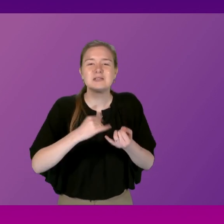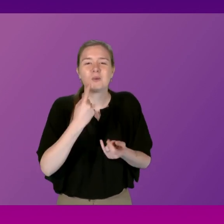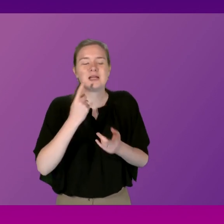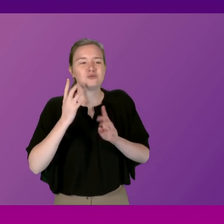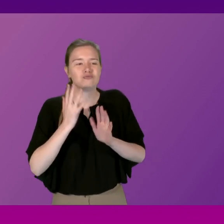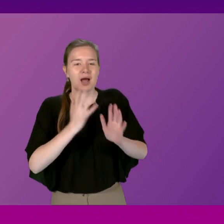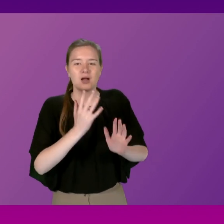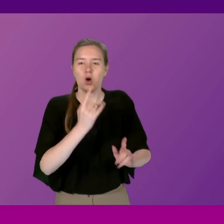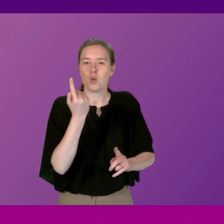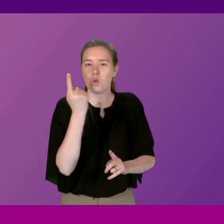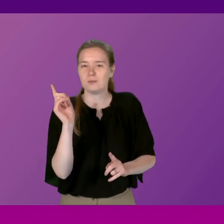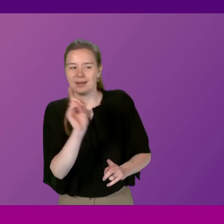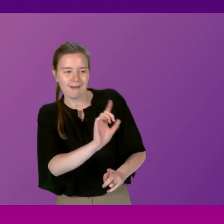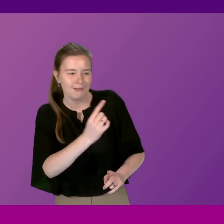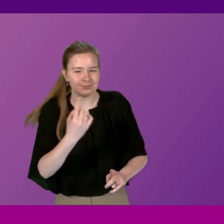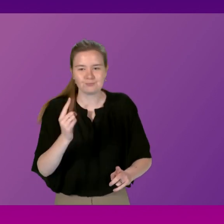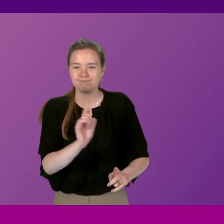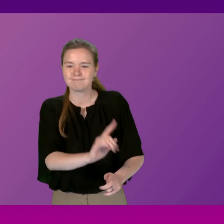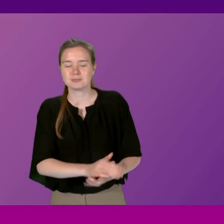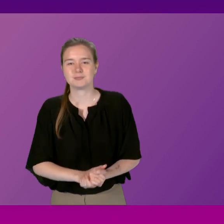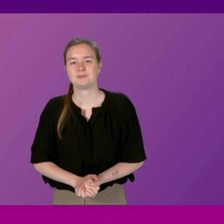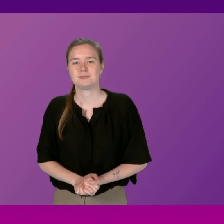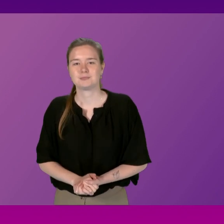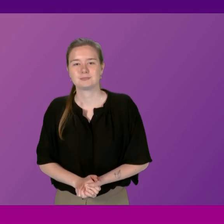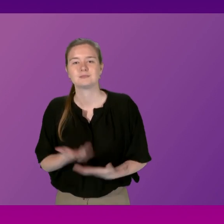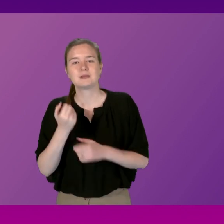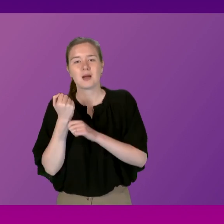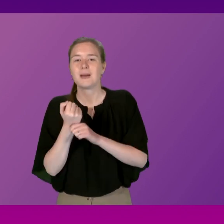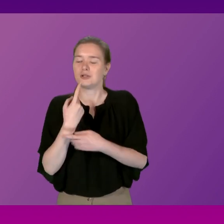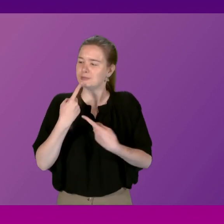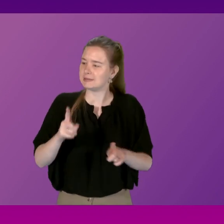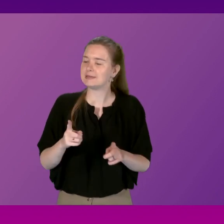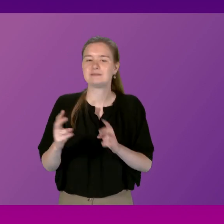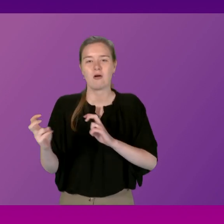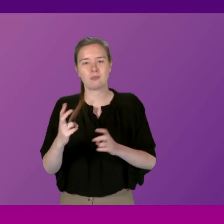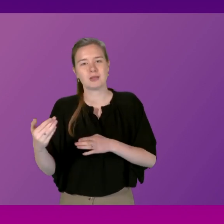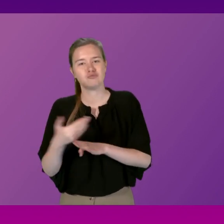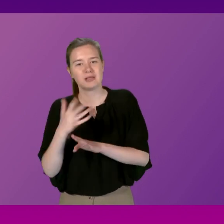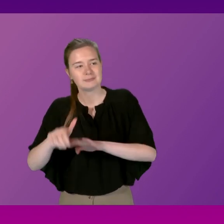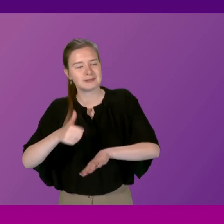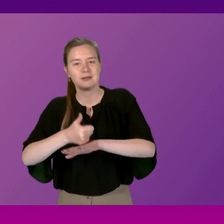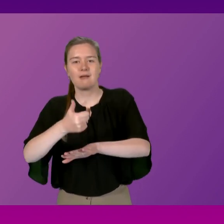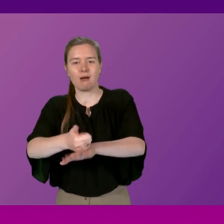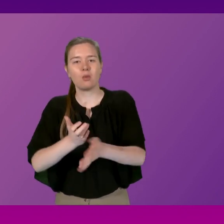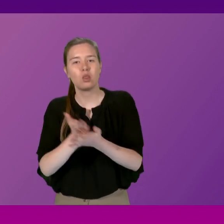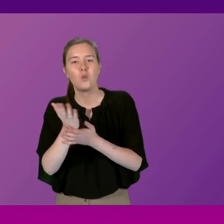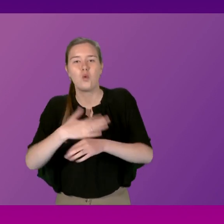the care home.” As campaigners have said, the practices that were put in place during the pandemic were